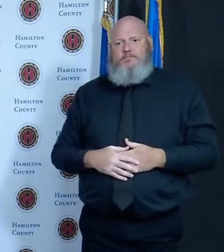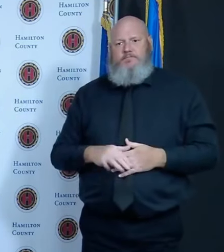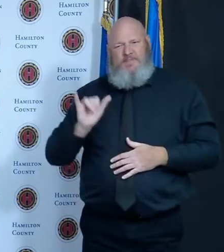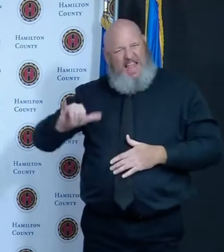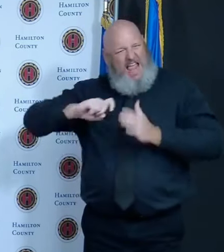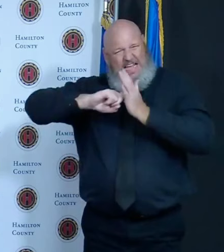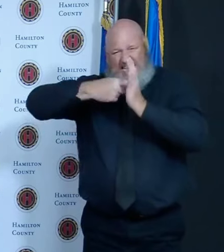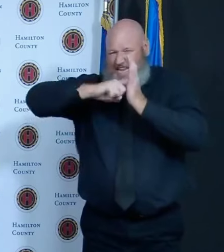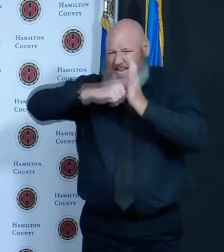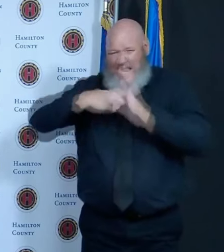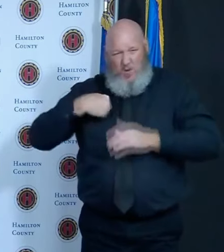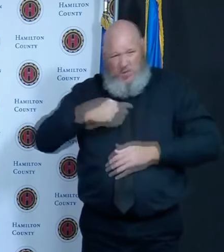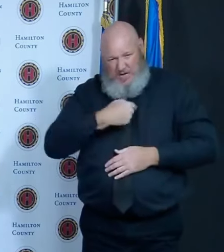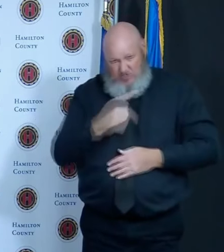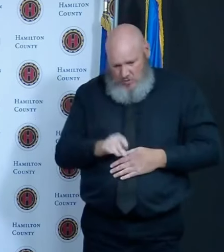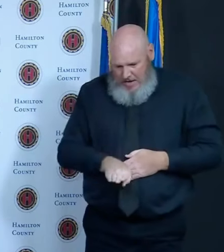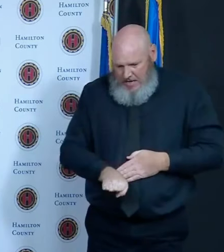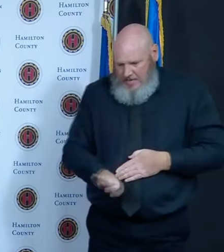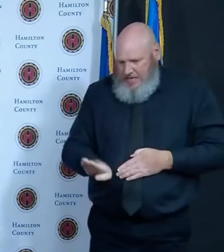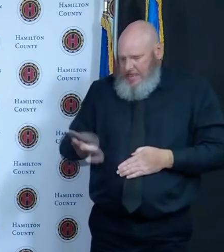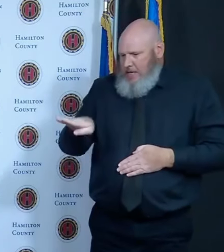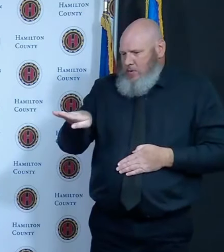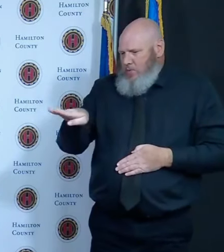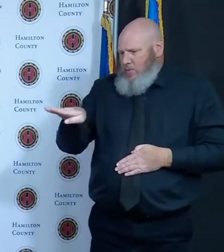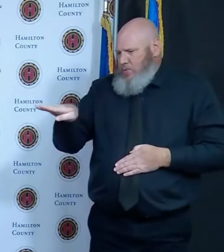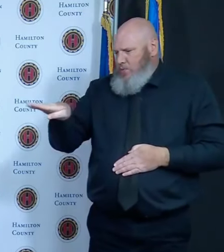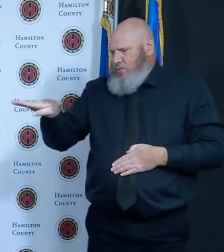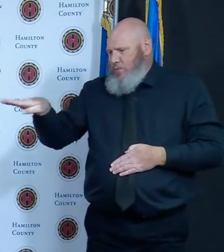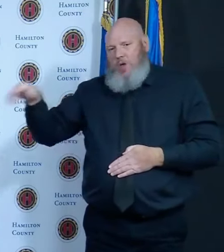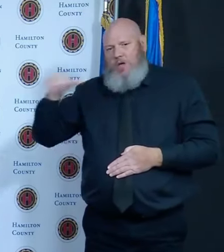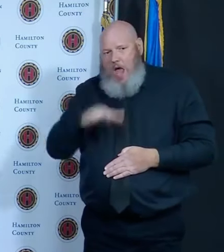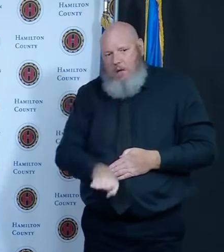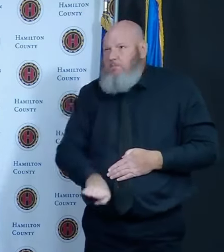I can check my numbers but I am very confident in the number that I'm